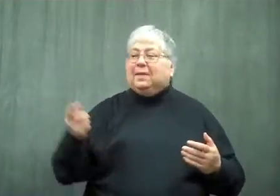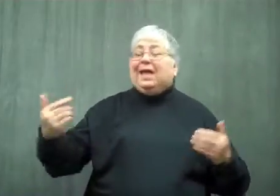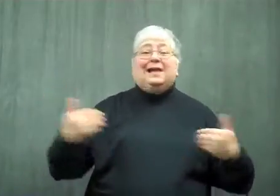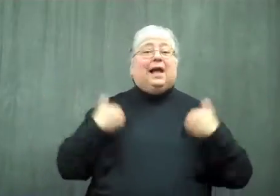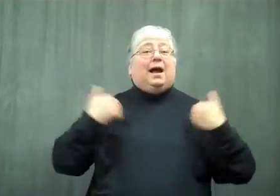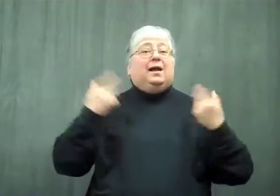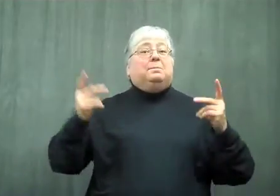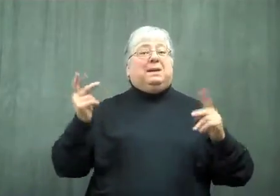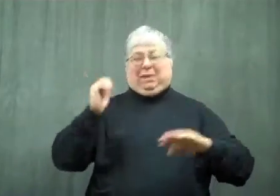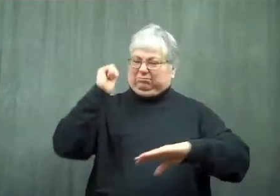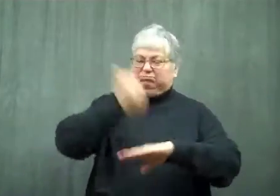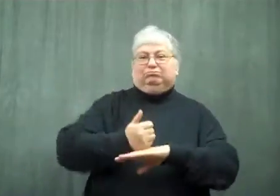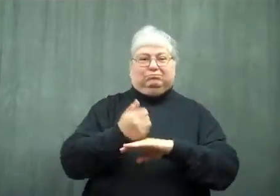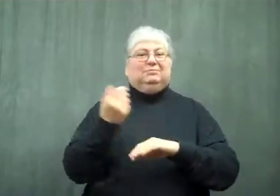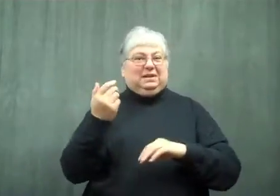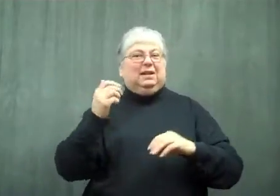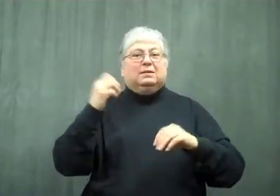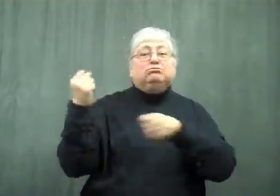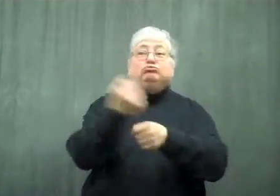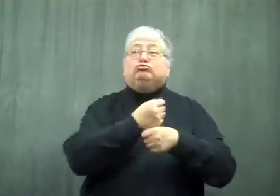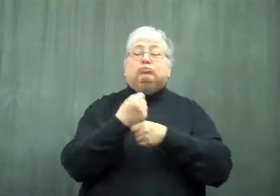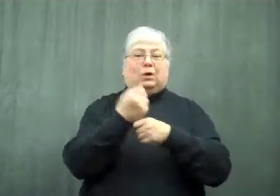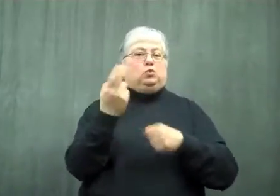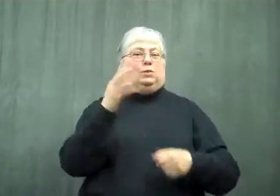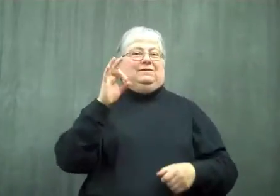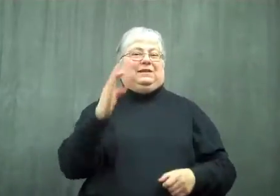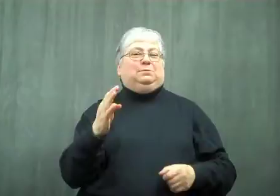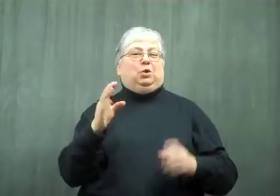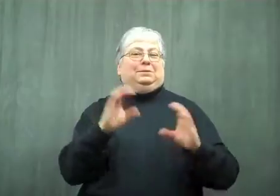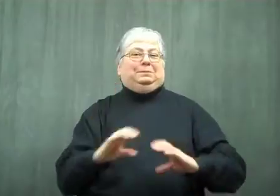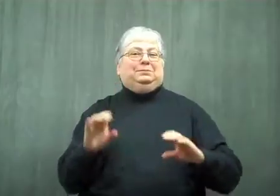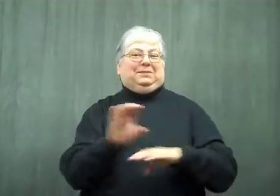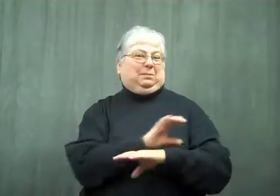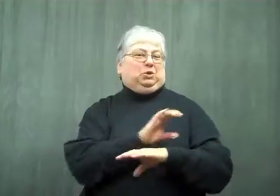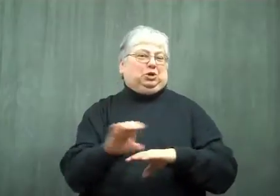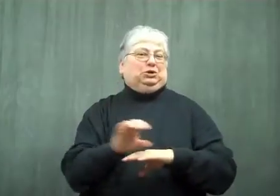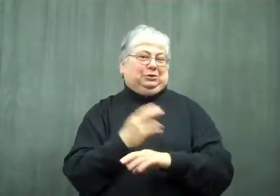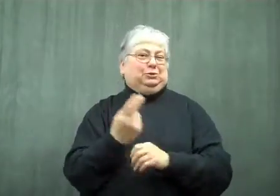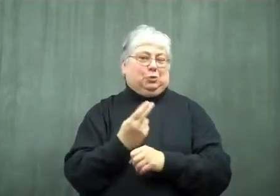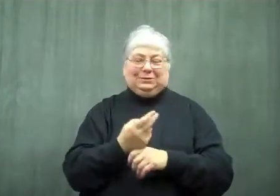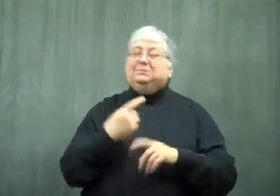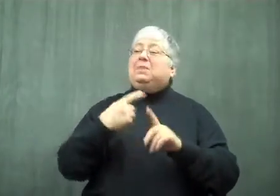Younger people organized the protest using Facebook.